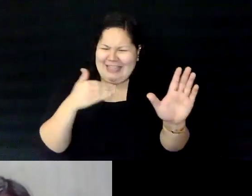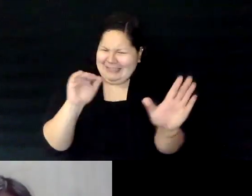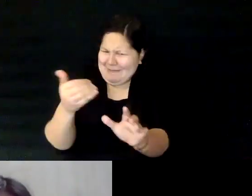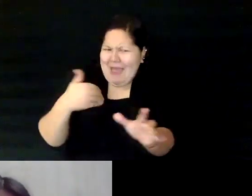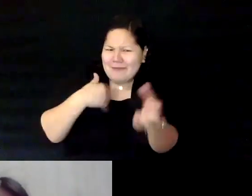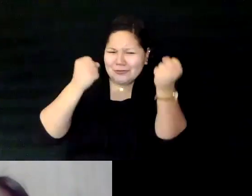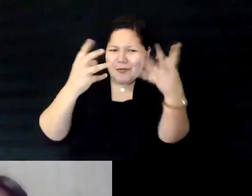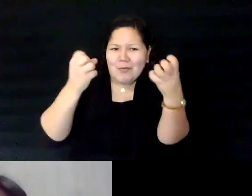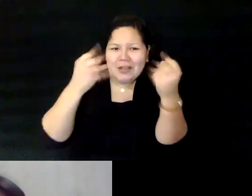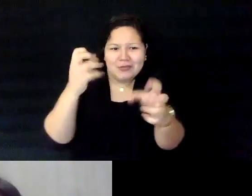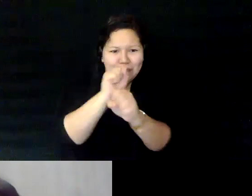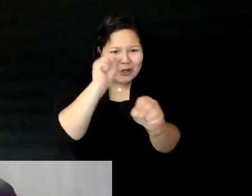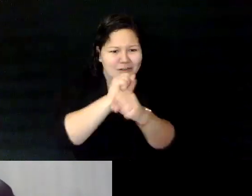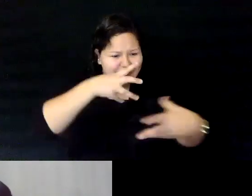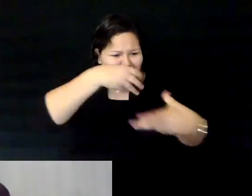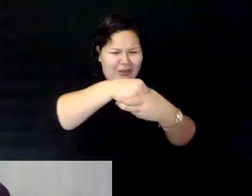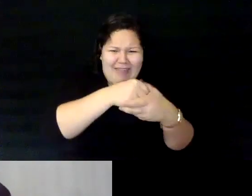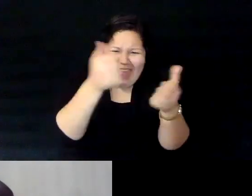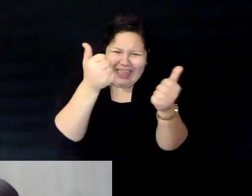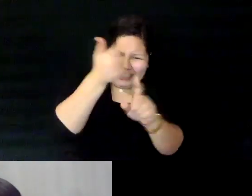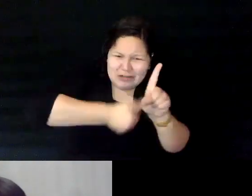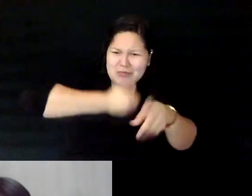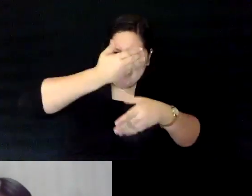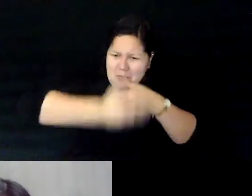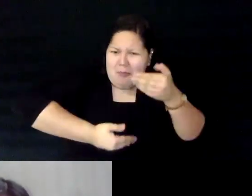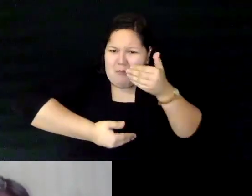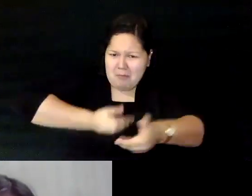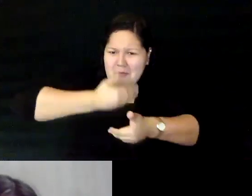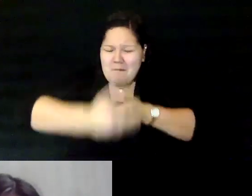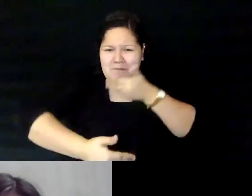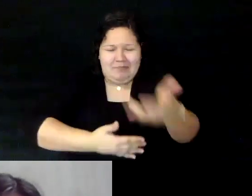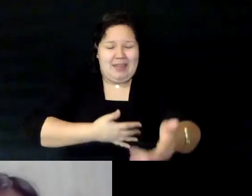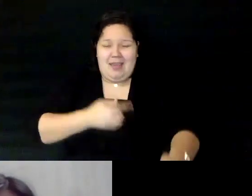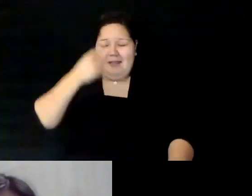into every stage of the process. And my mind is just going in all these different